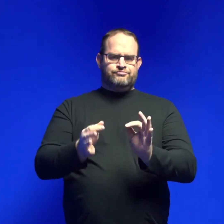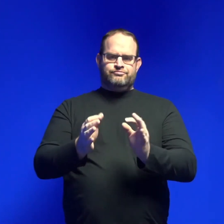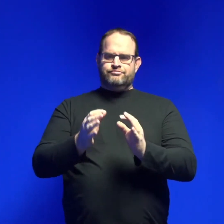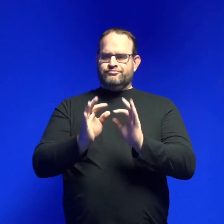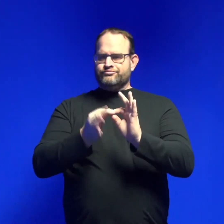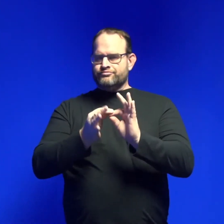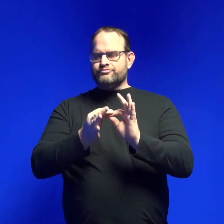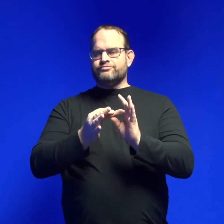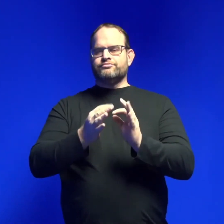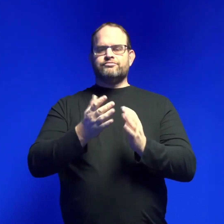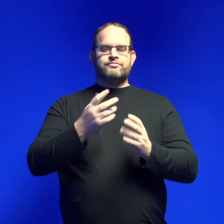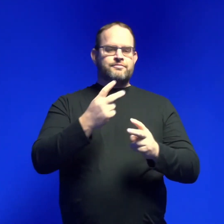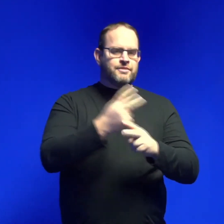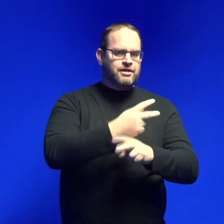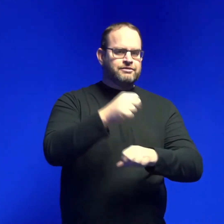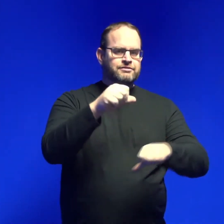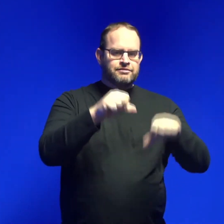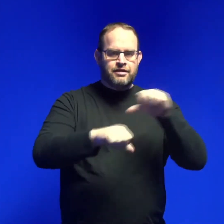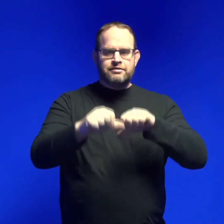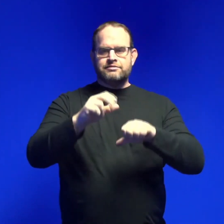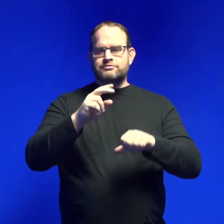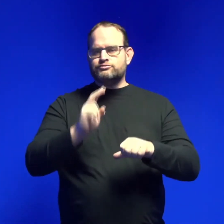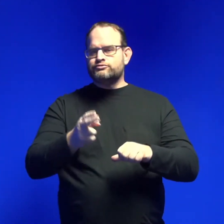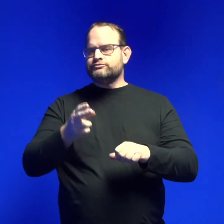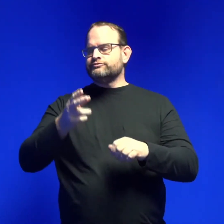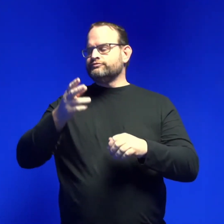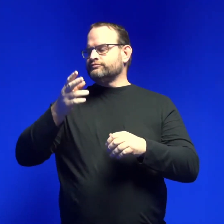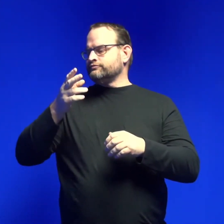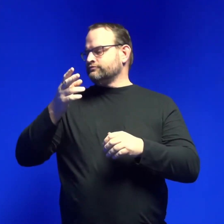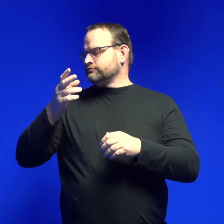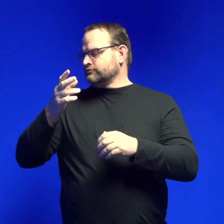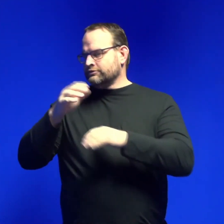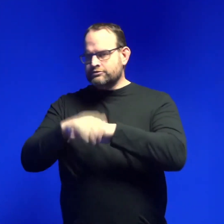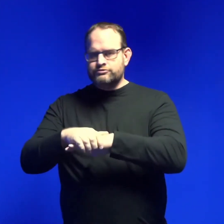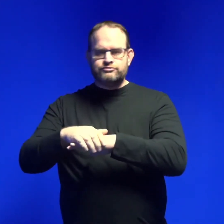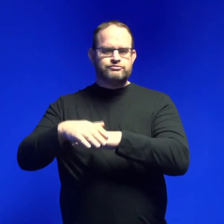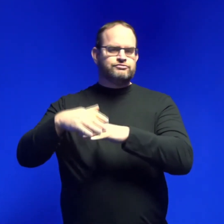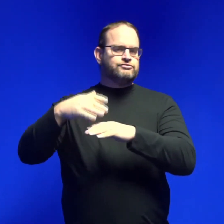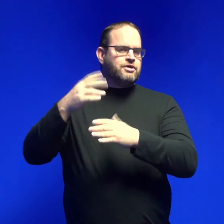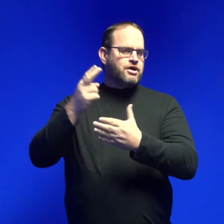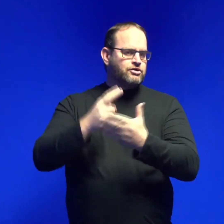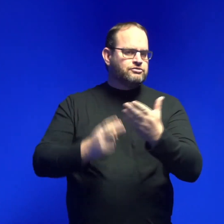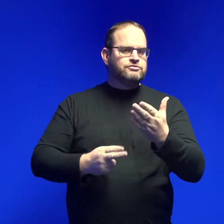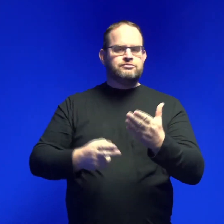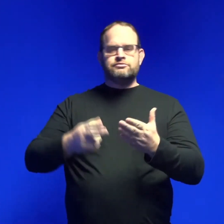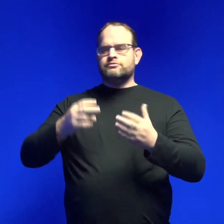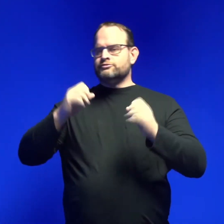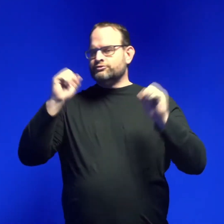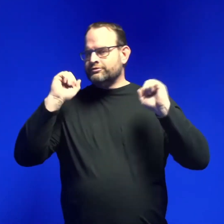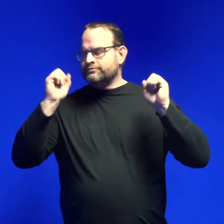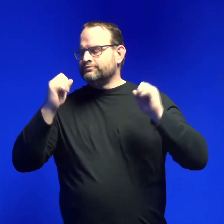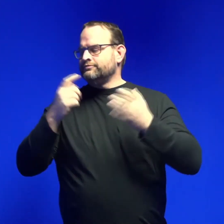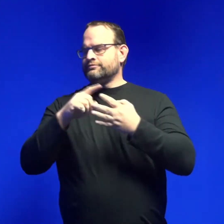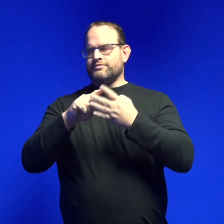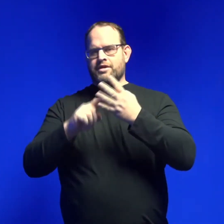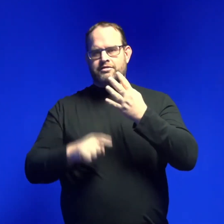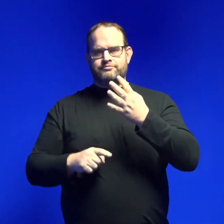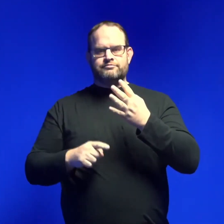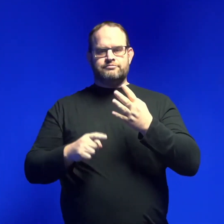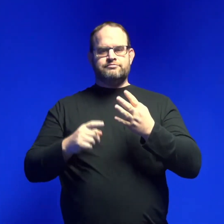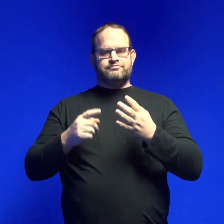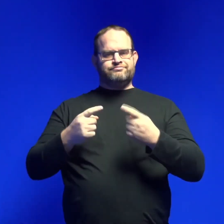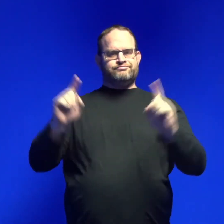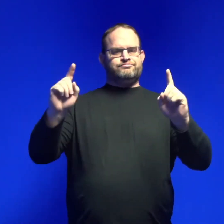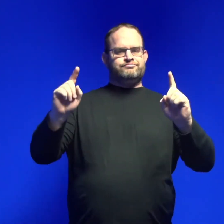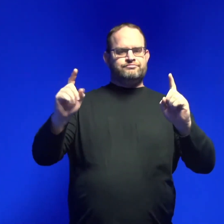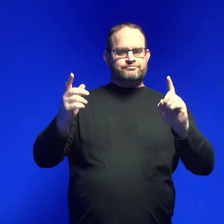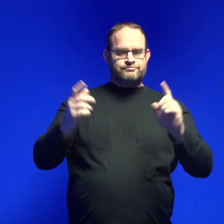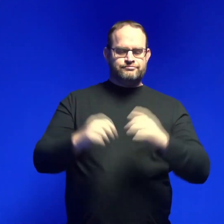The chapter focuses on interpreting effectively in subjects such as math, science, history, English, art, physical education.